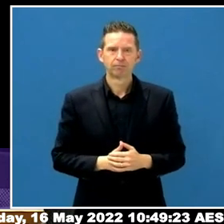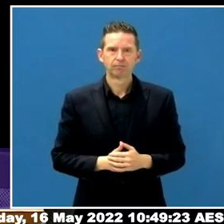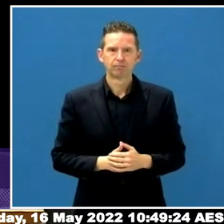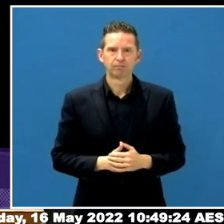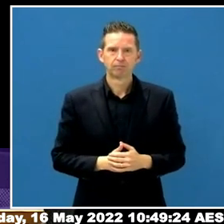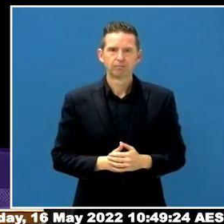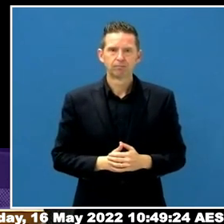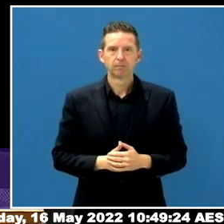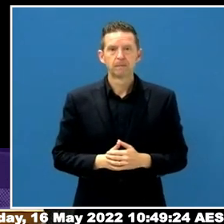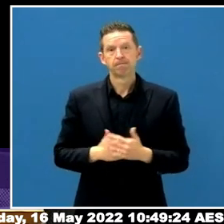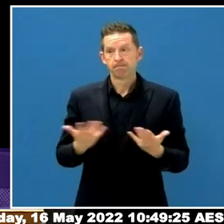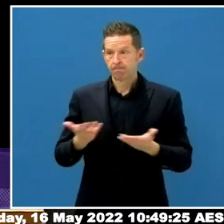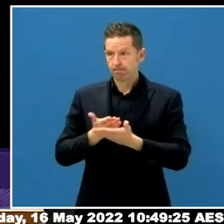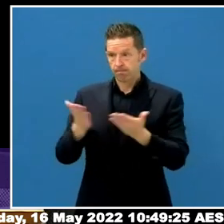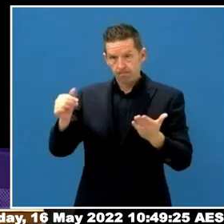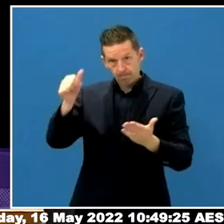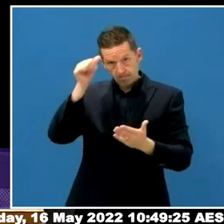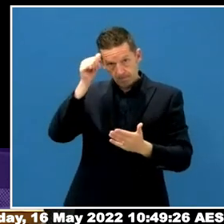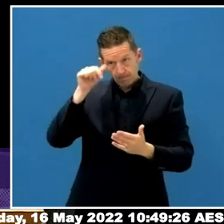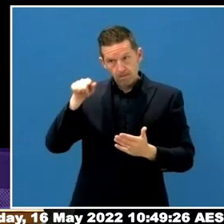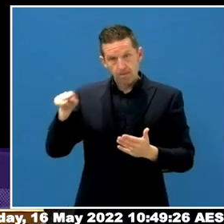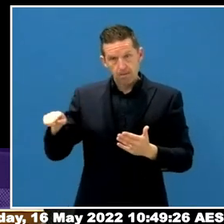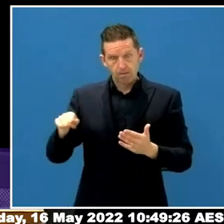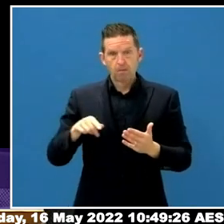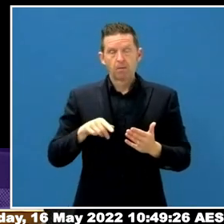Commissioners, as you are aware, Ms Taylor has provided evidence at previous Royal